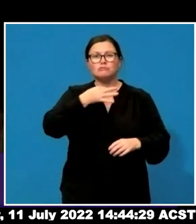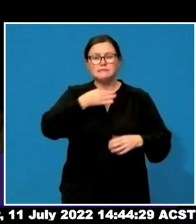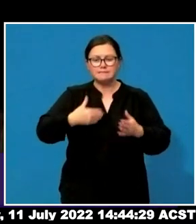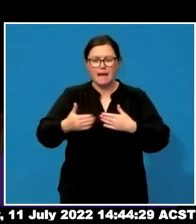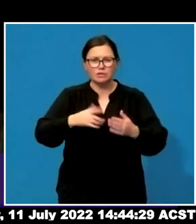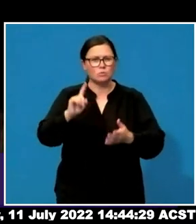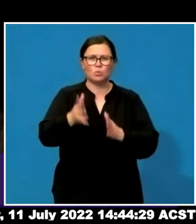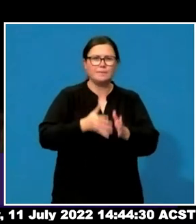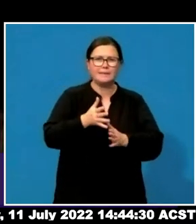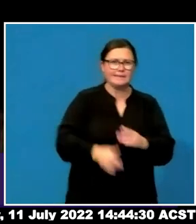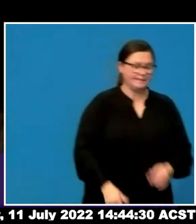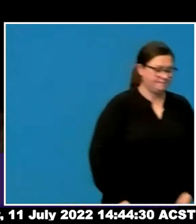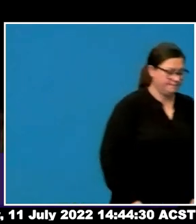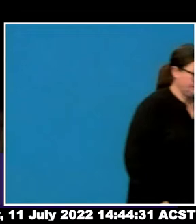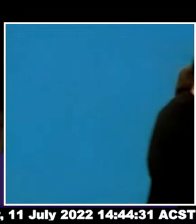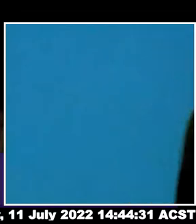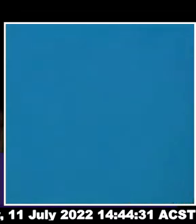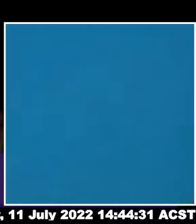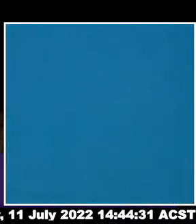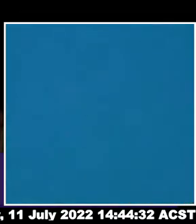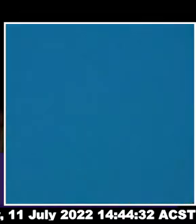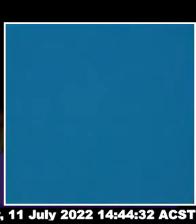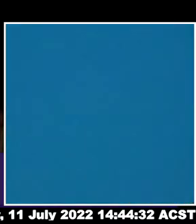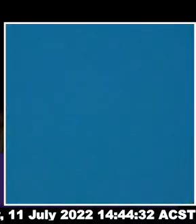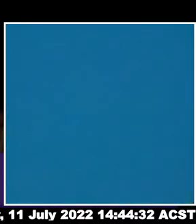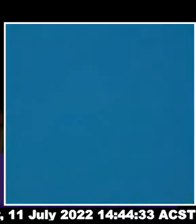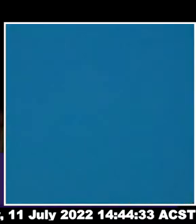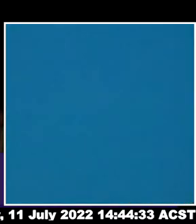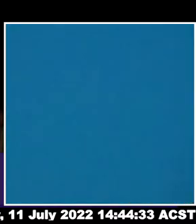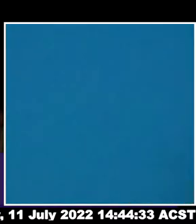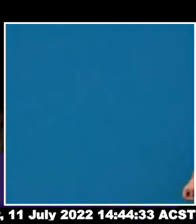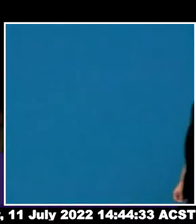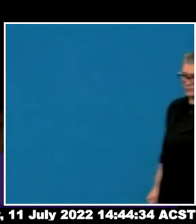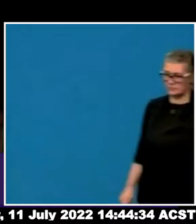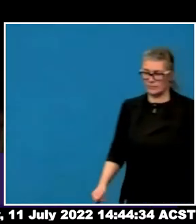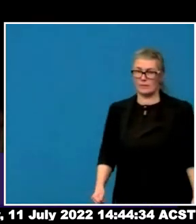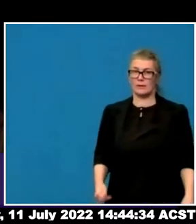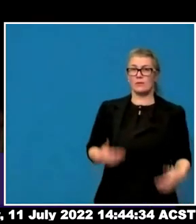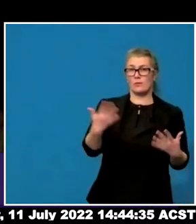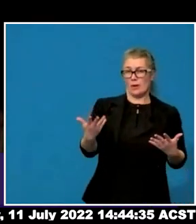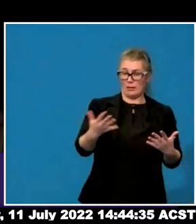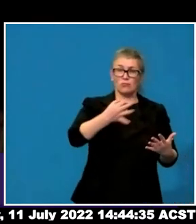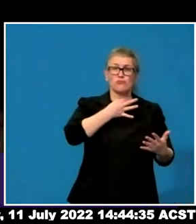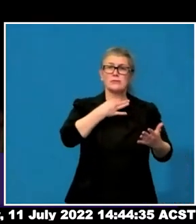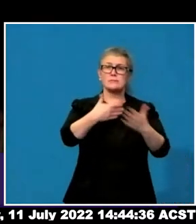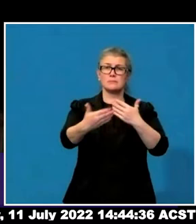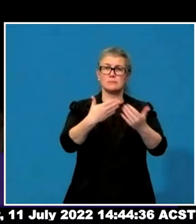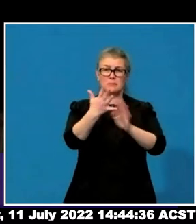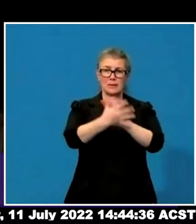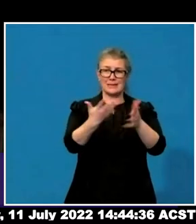For me, it's around how does all that I've set up continue without me?